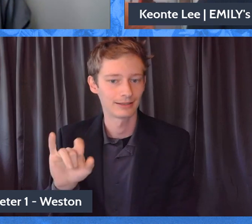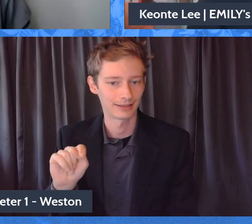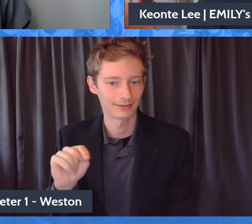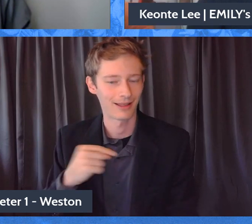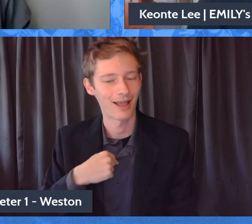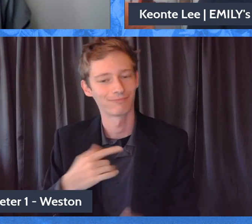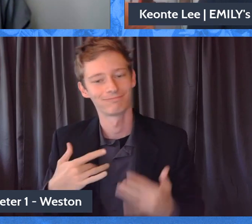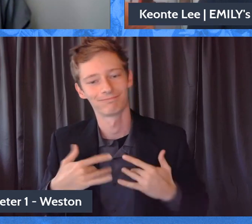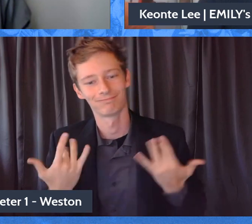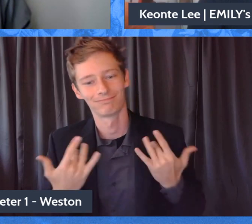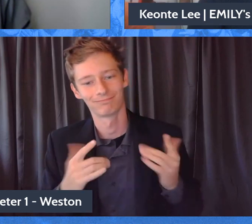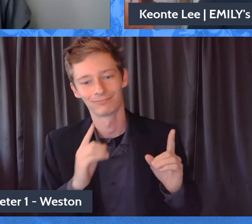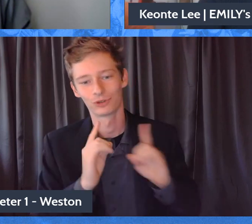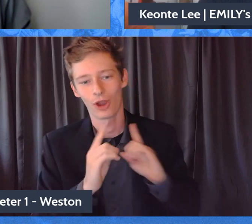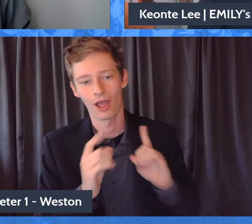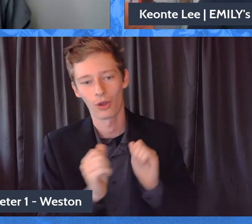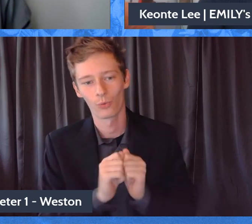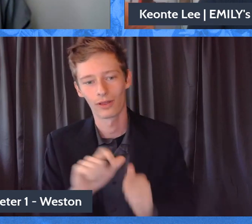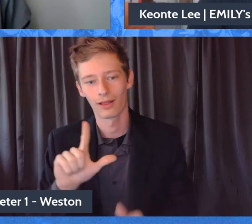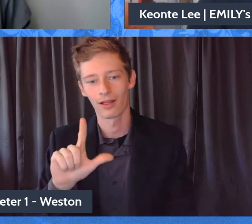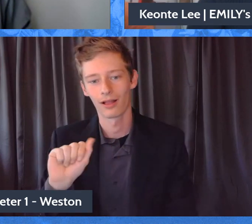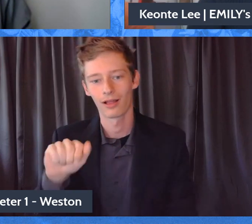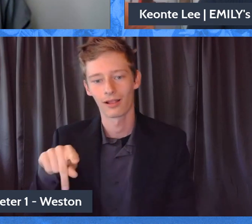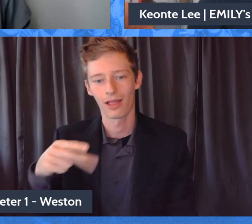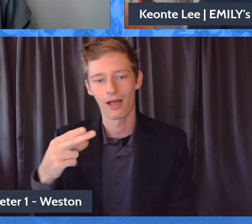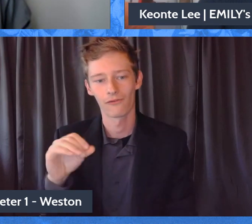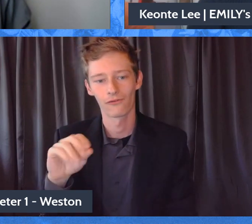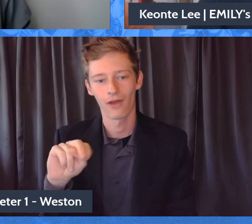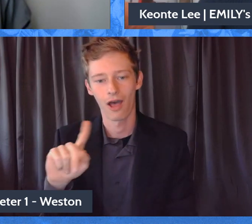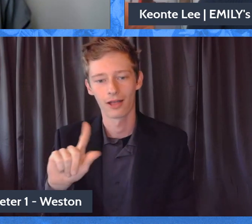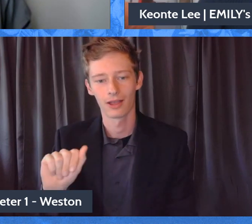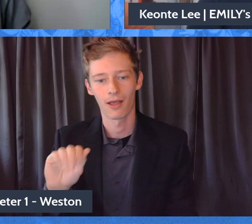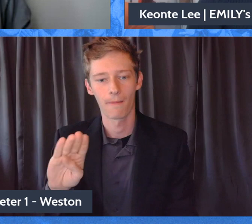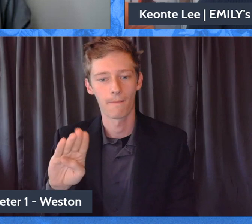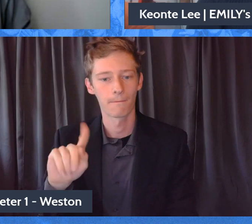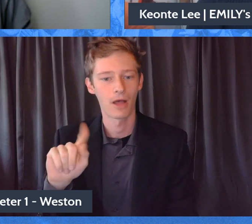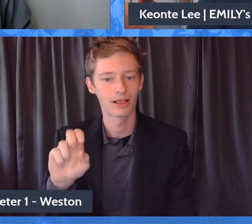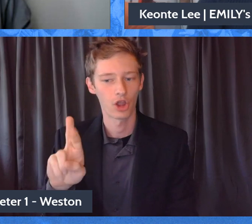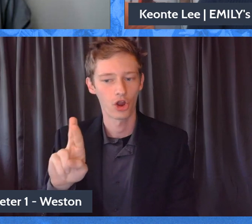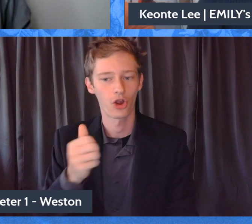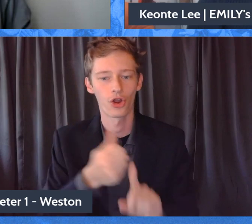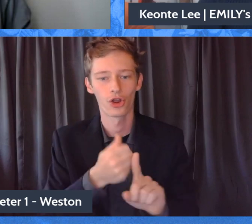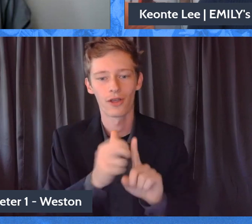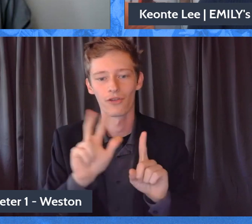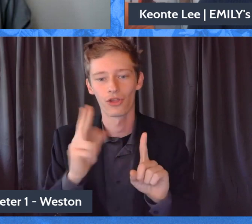Laphonza Butler is the third president in the 36-year history of EMILY's List, and the first woman of color